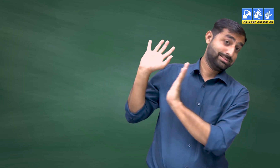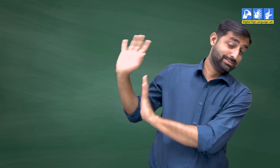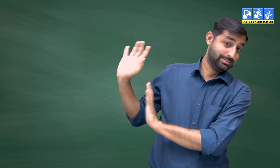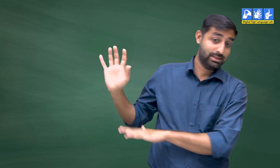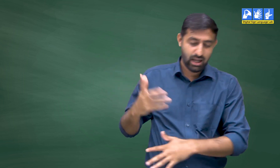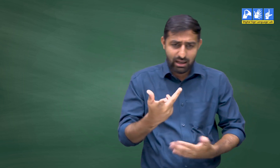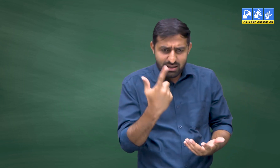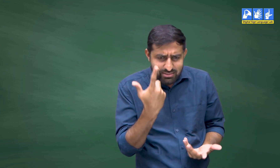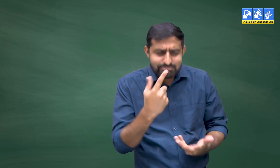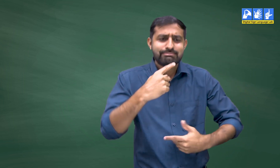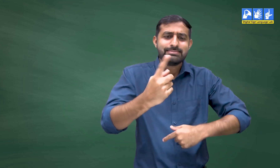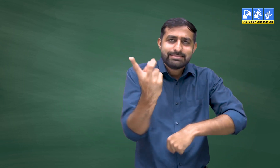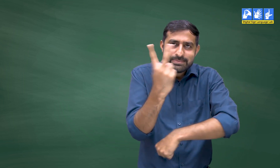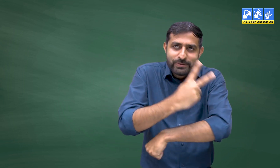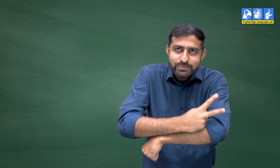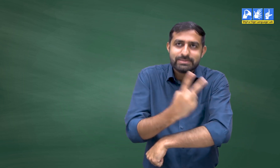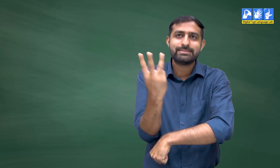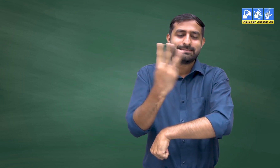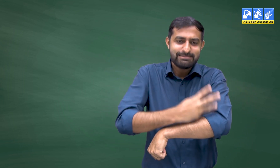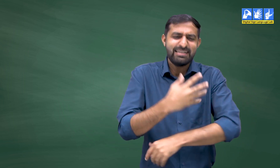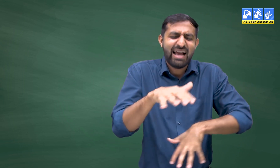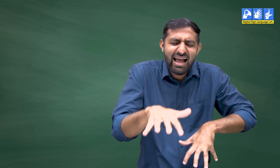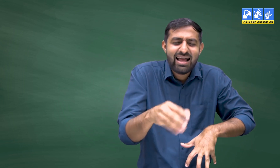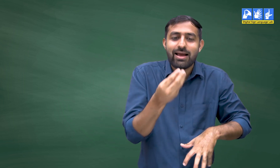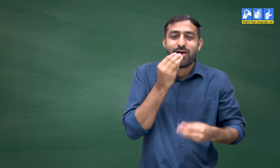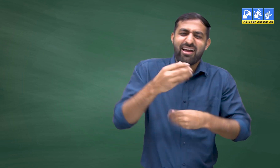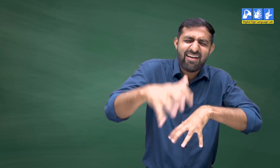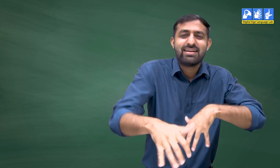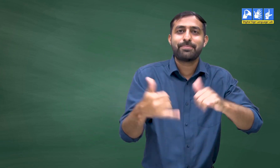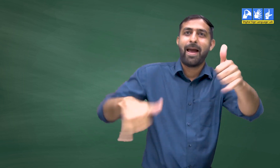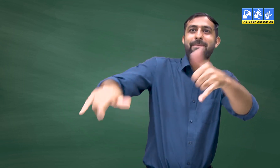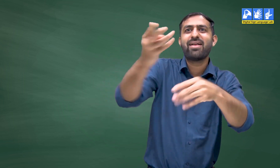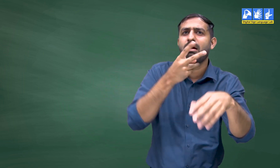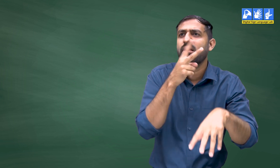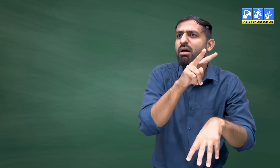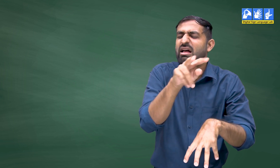Dr. Herriot decided to ignore her. After a couple of days, looking at the